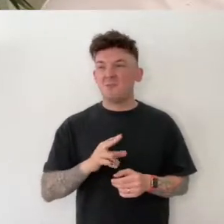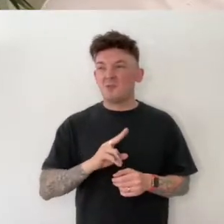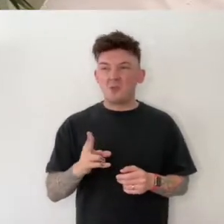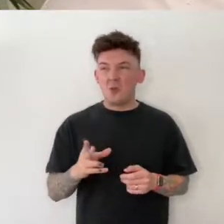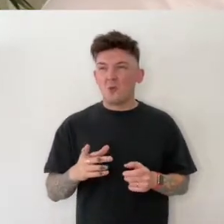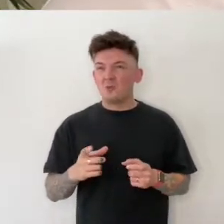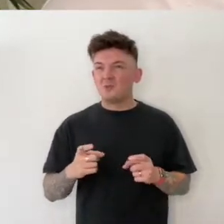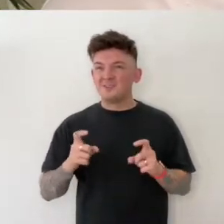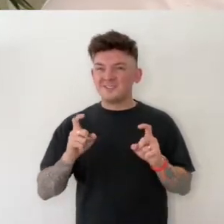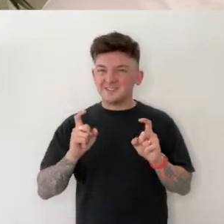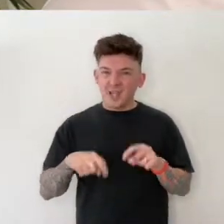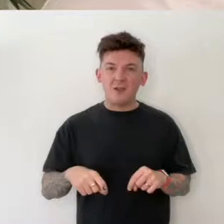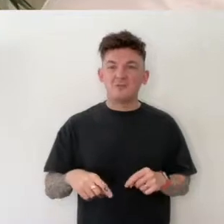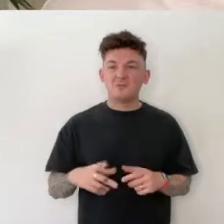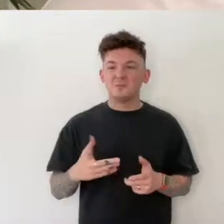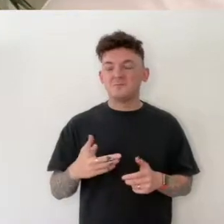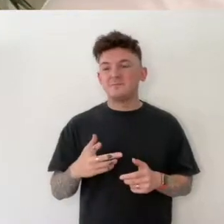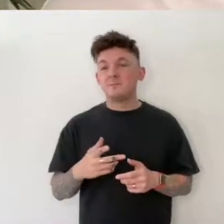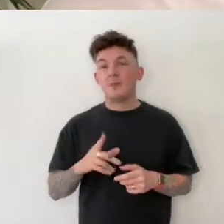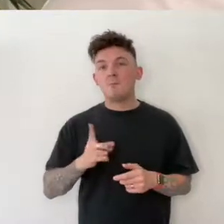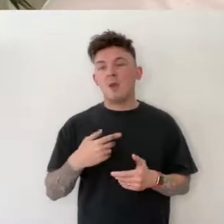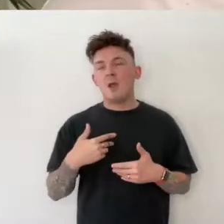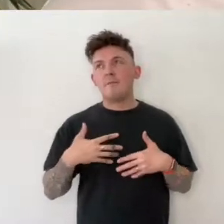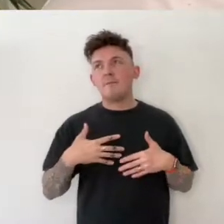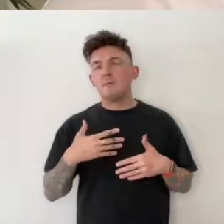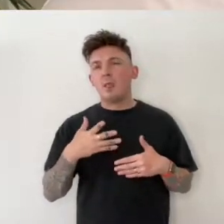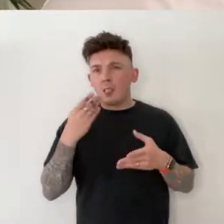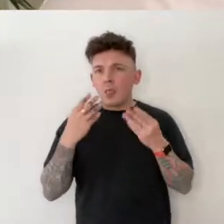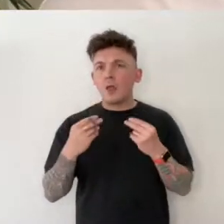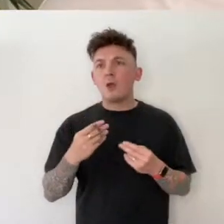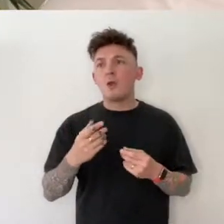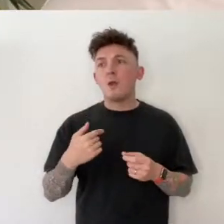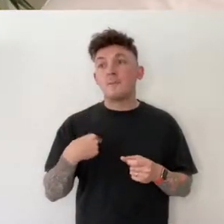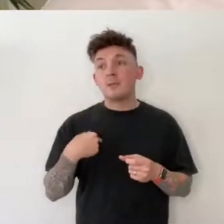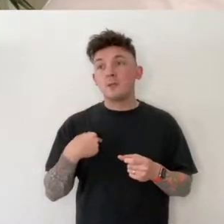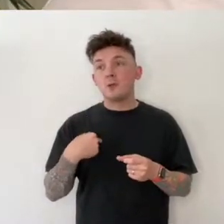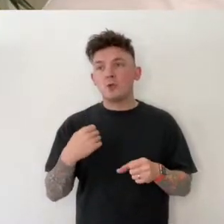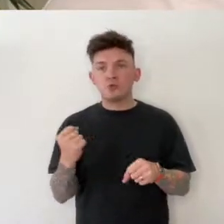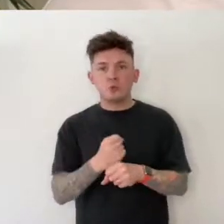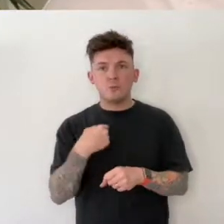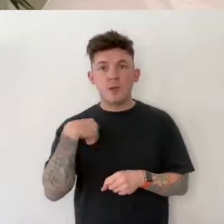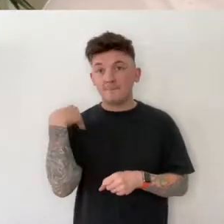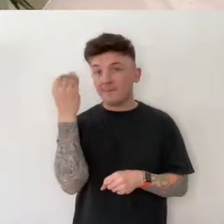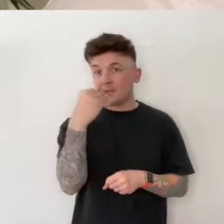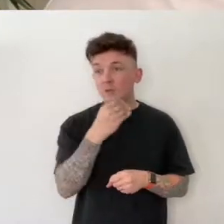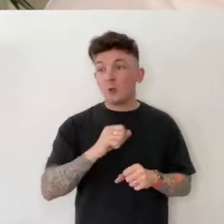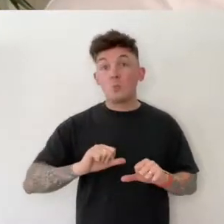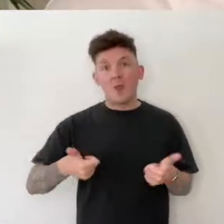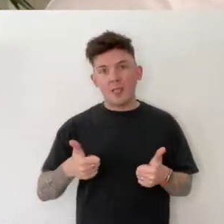found learning to put makeup on well for me has been a great benefit. do you feel like